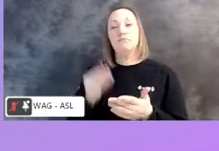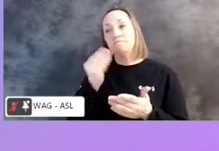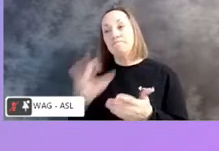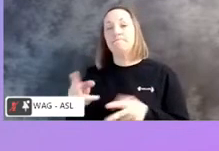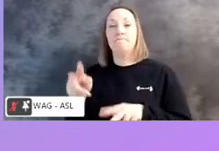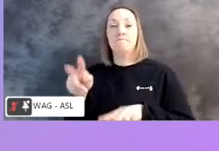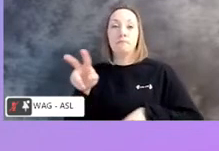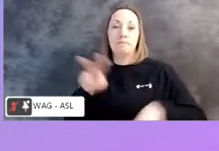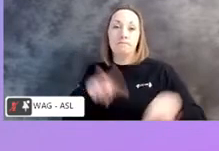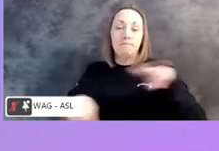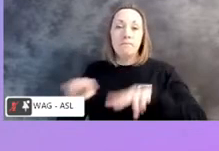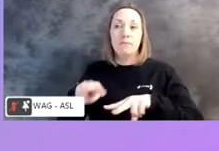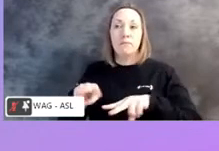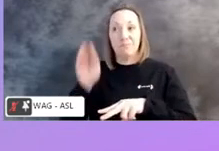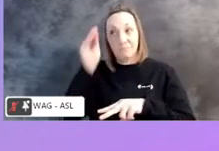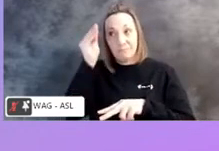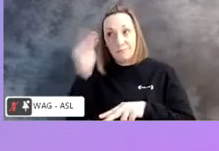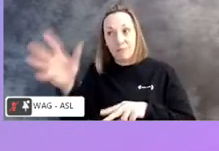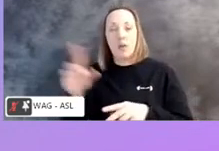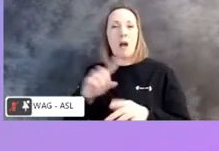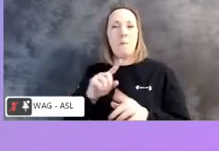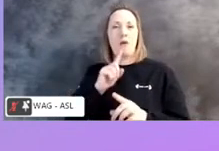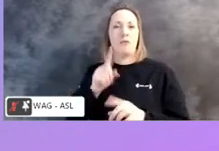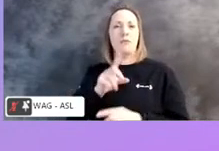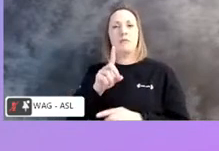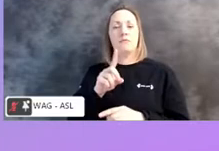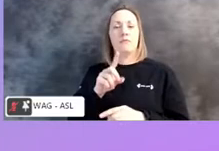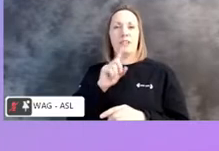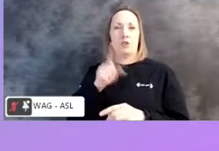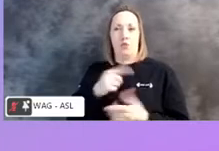reviews whether they are simplified